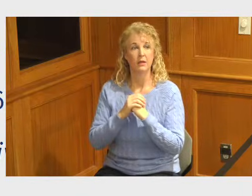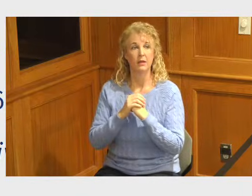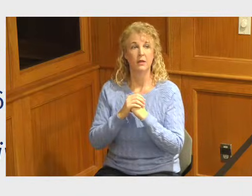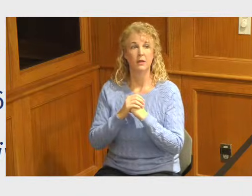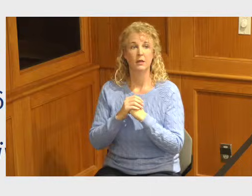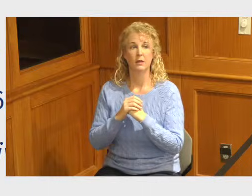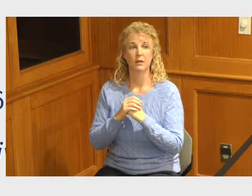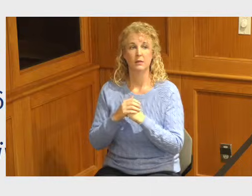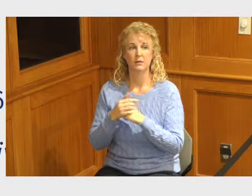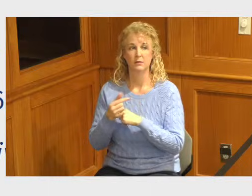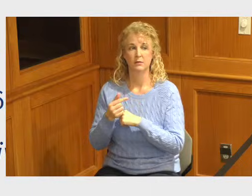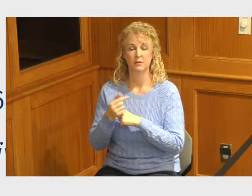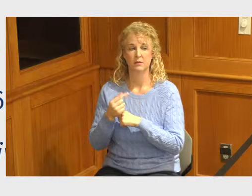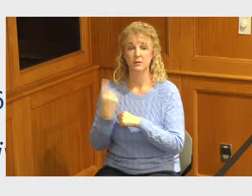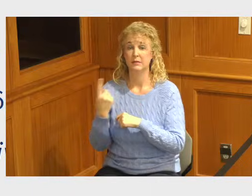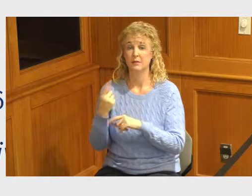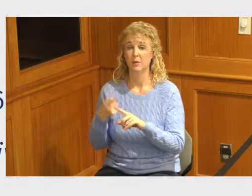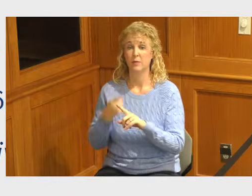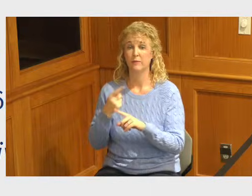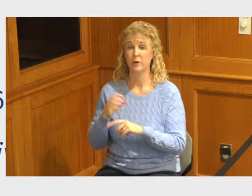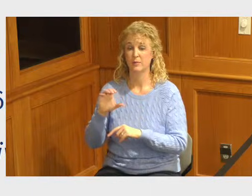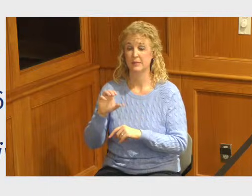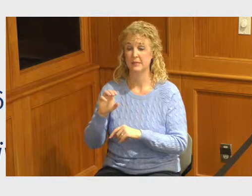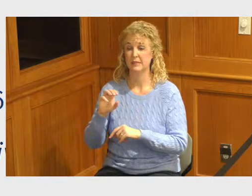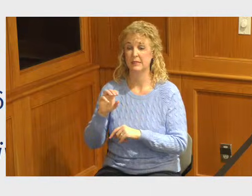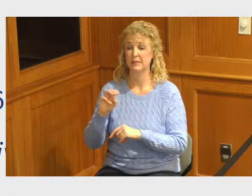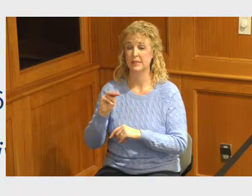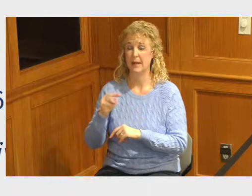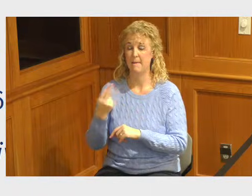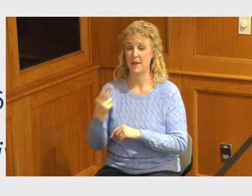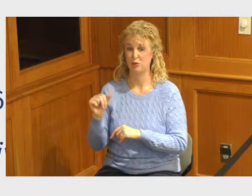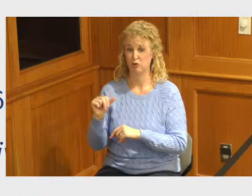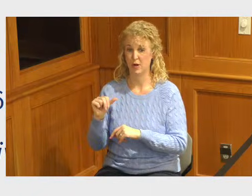in here a couple weeks ago from from CHA. We're actually meeting with him tomorrow to talk about